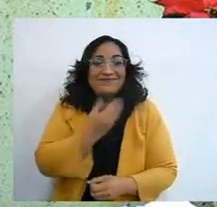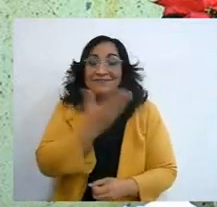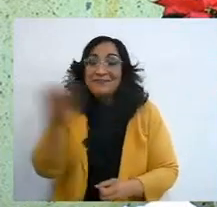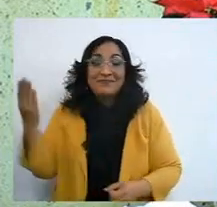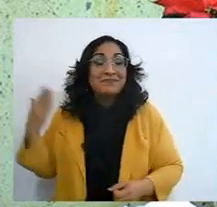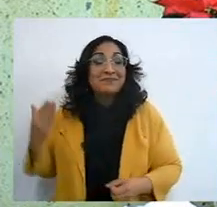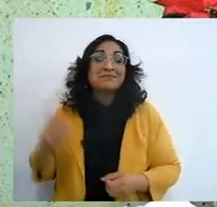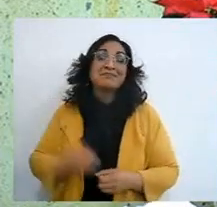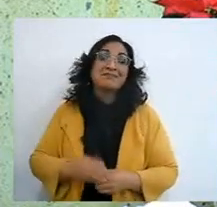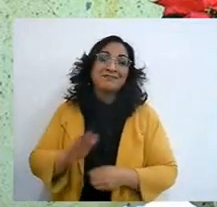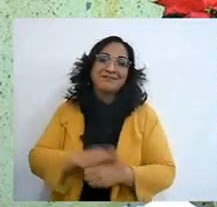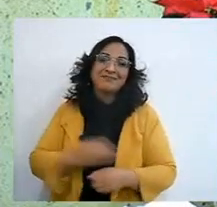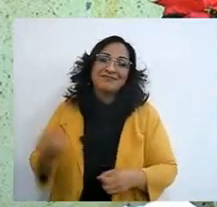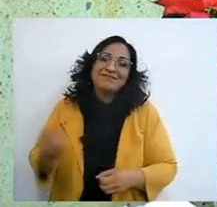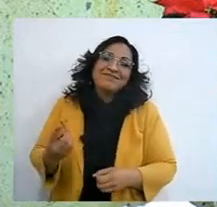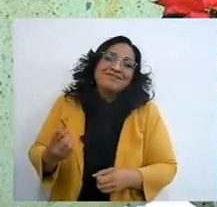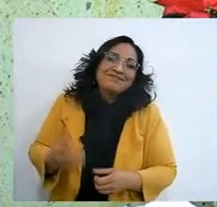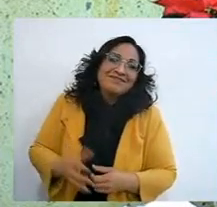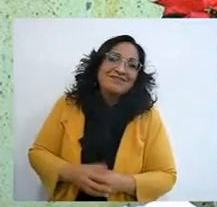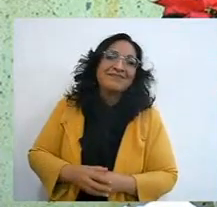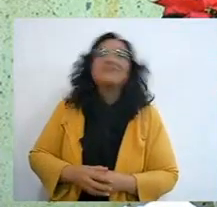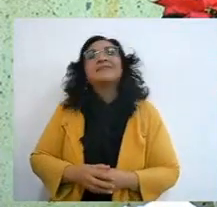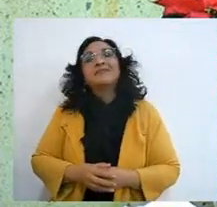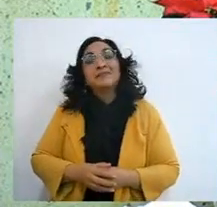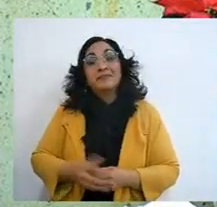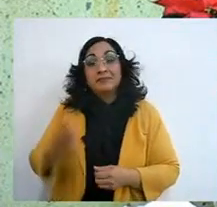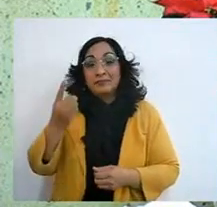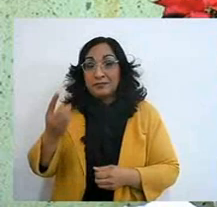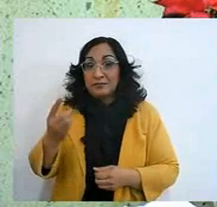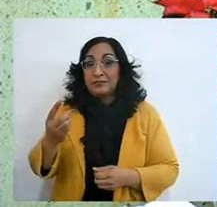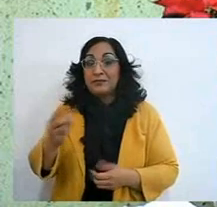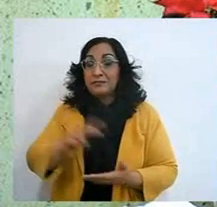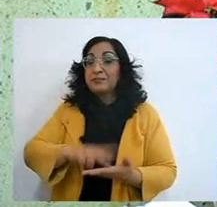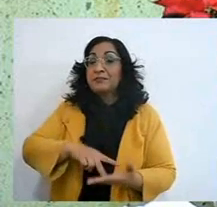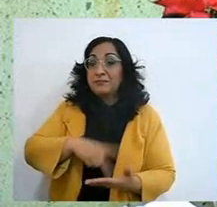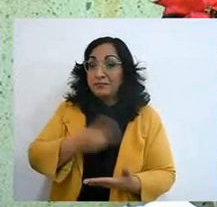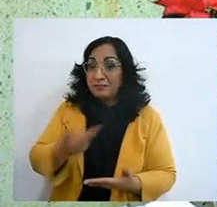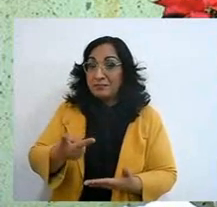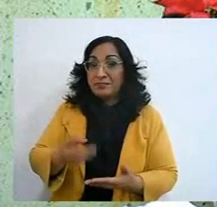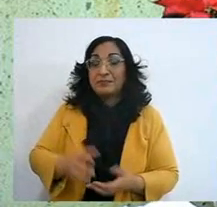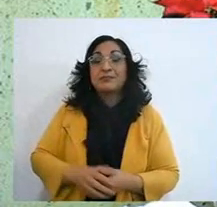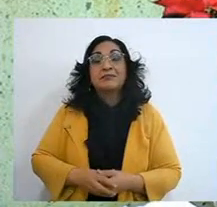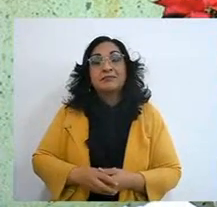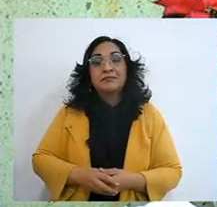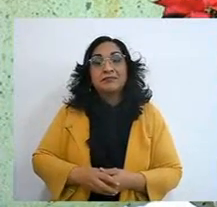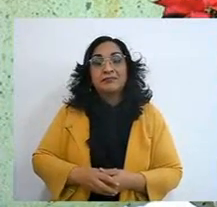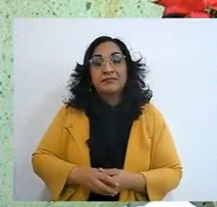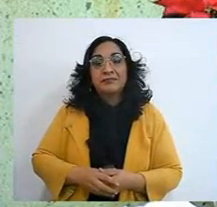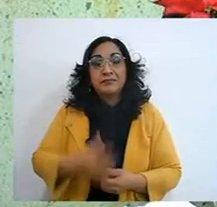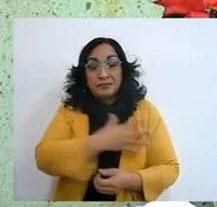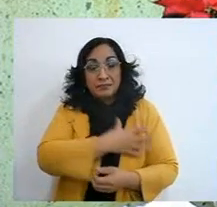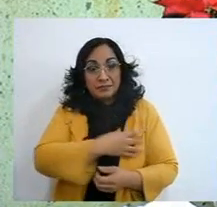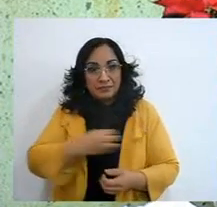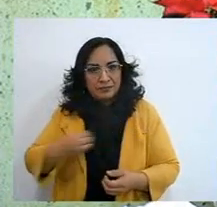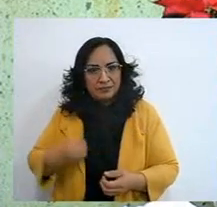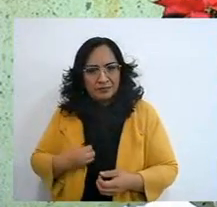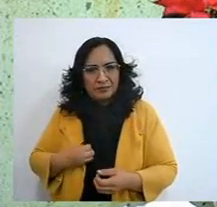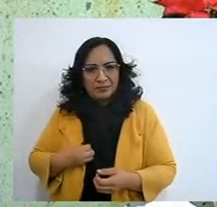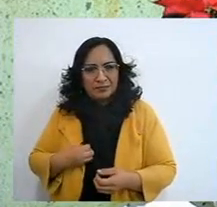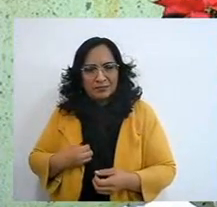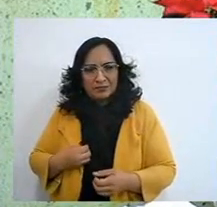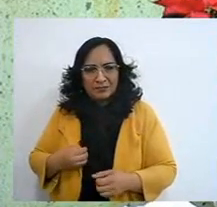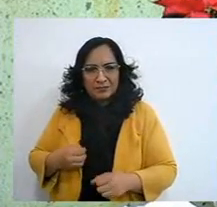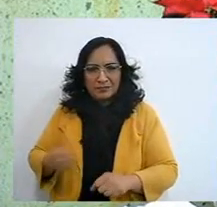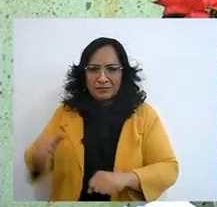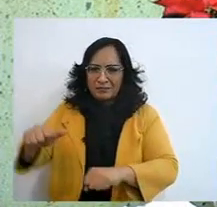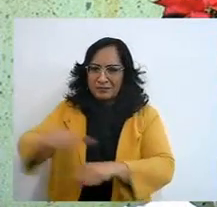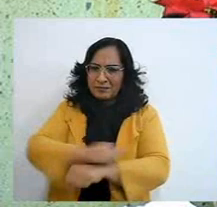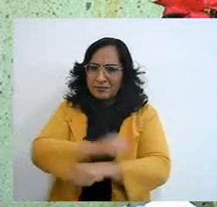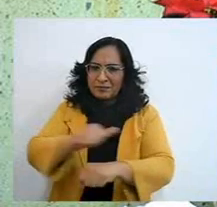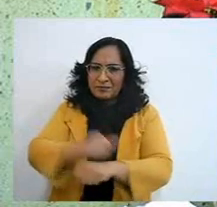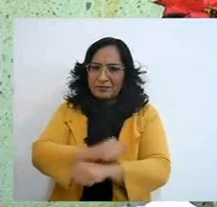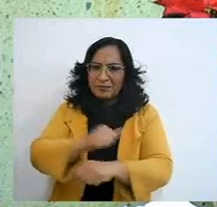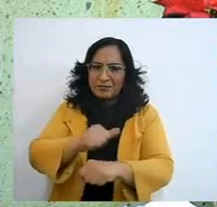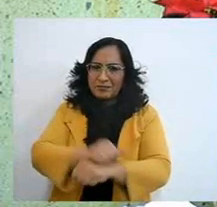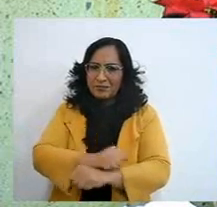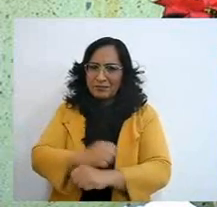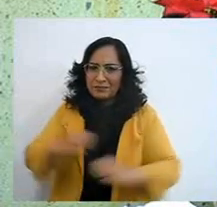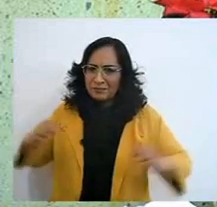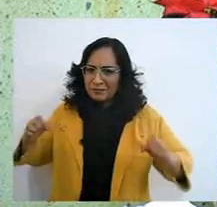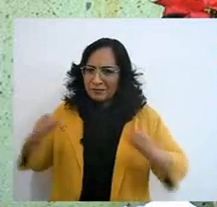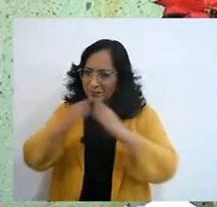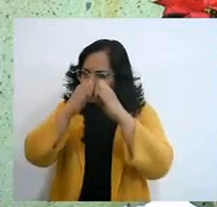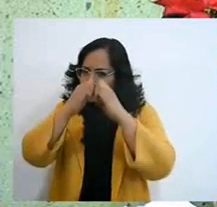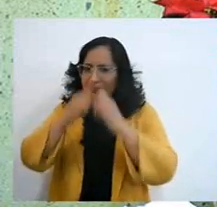Let me tell you, one of my sons, René, was hit by a car on some occasion,